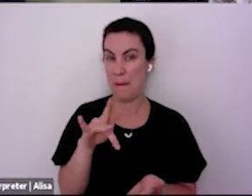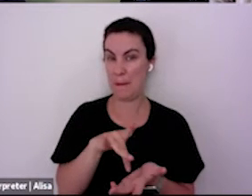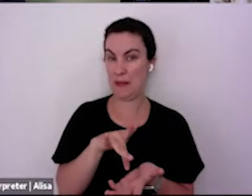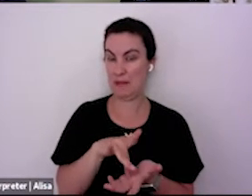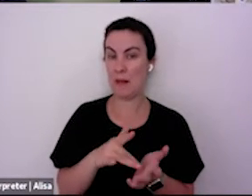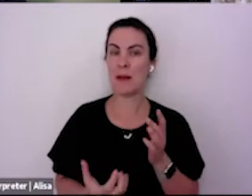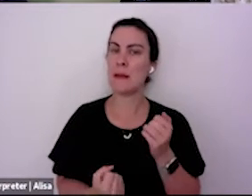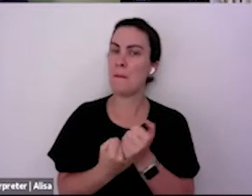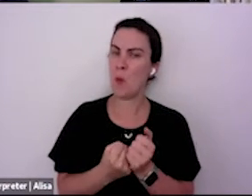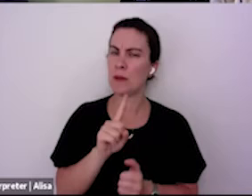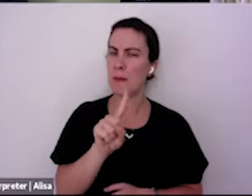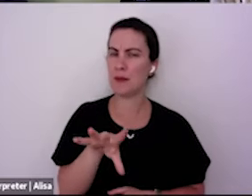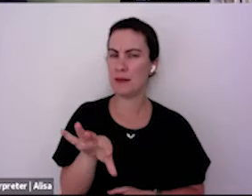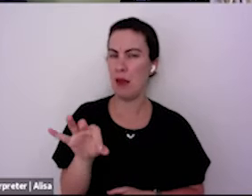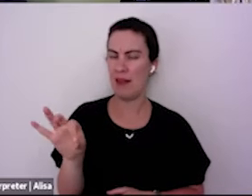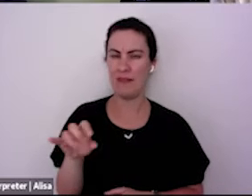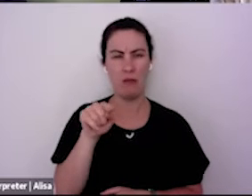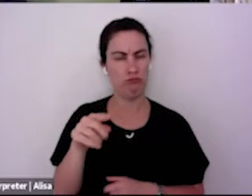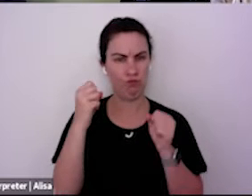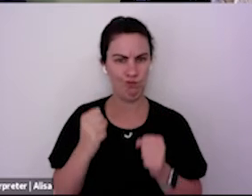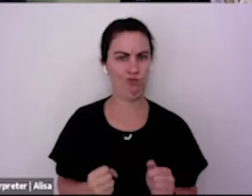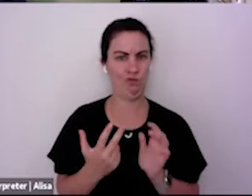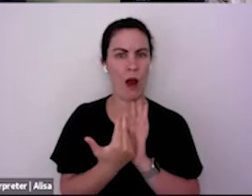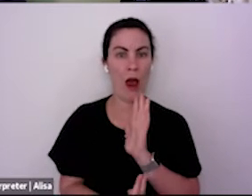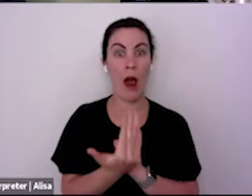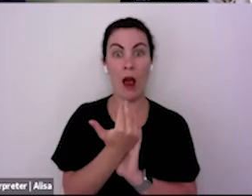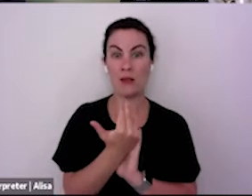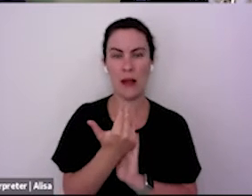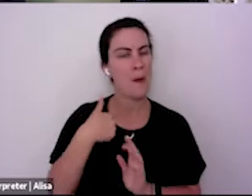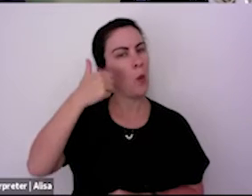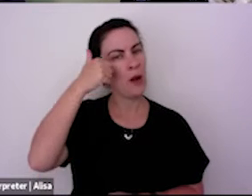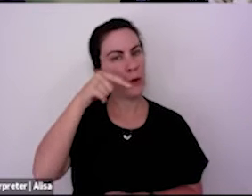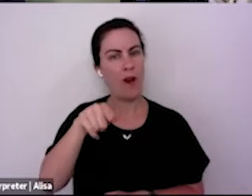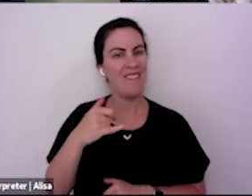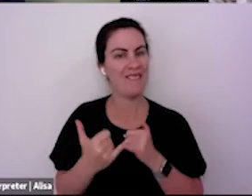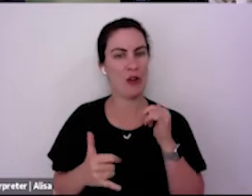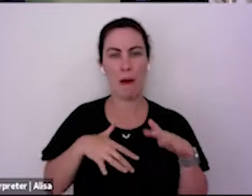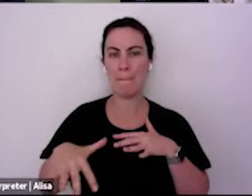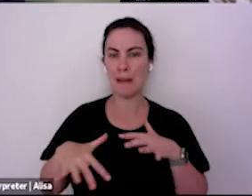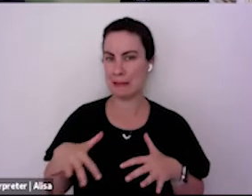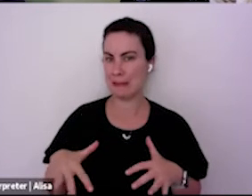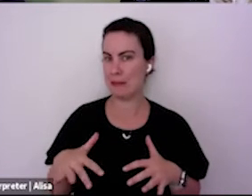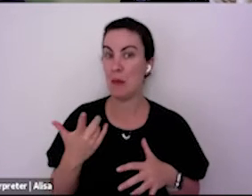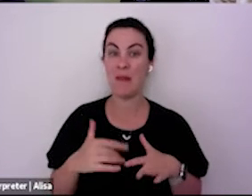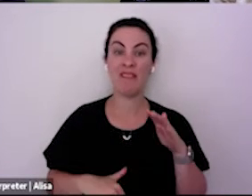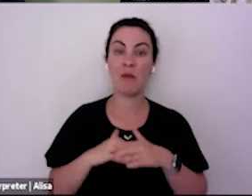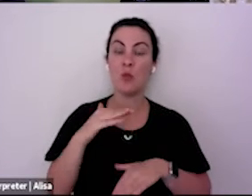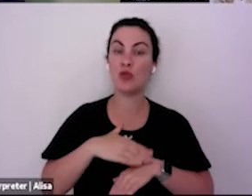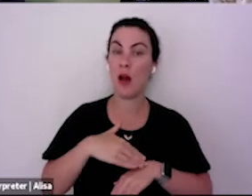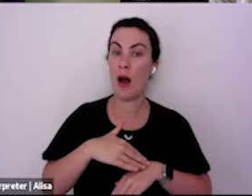What we know about this segment is there likely to be busy. They're more likely to be employed full-time and more likely to be parents interestingly.